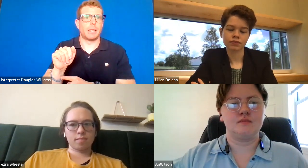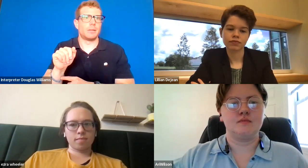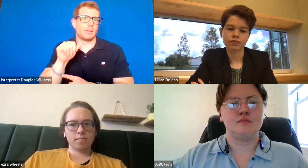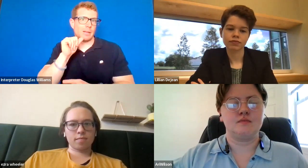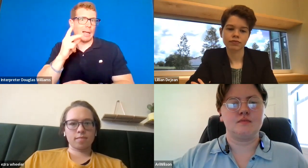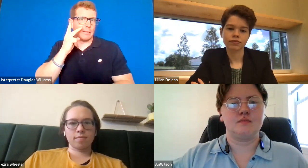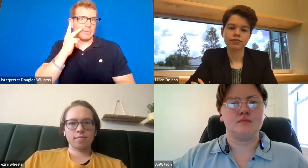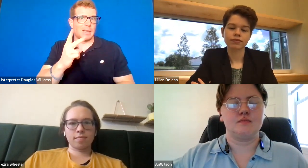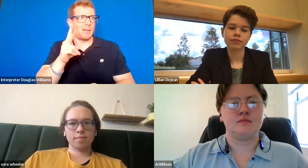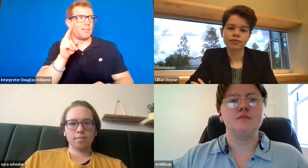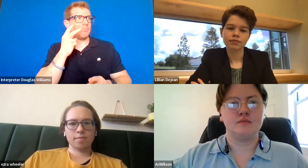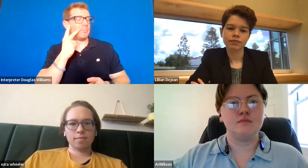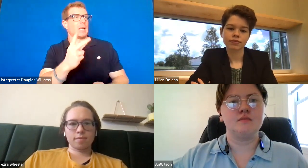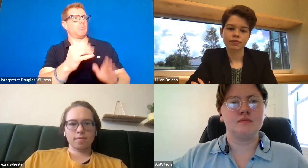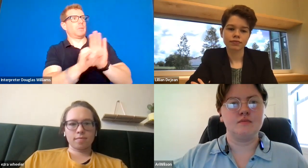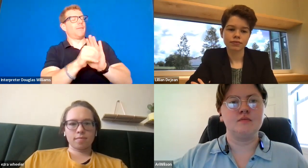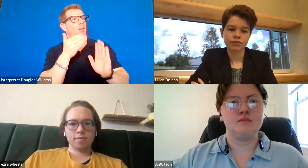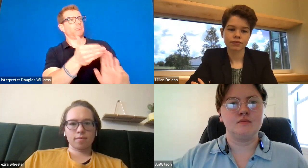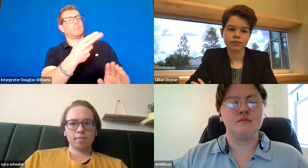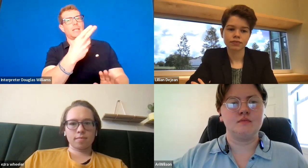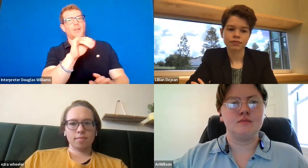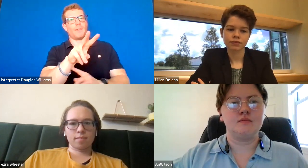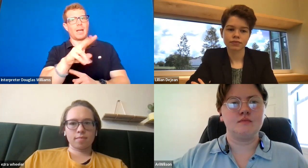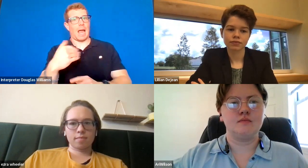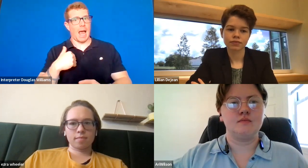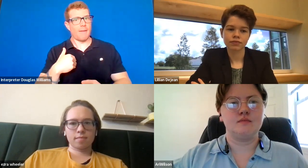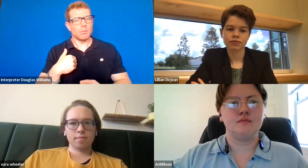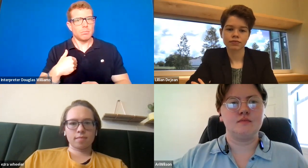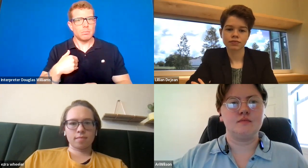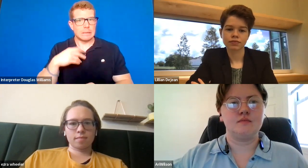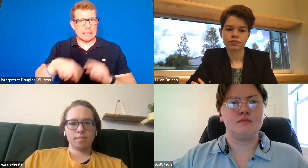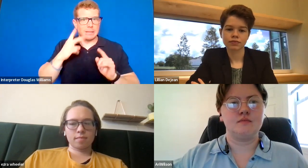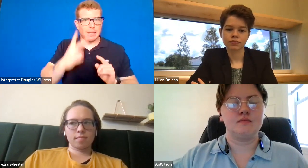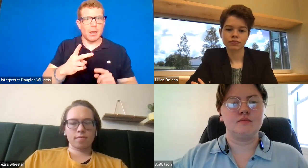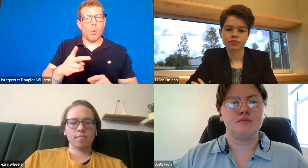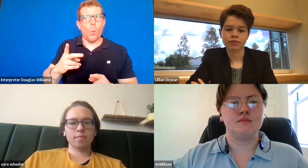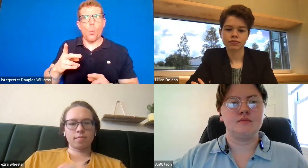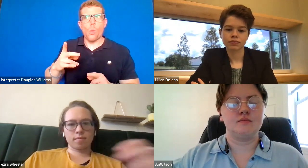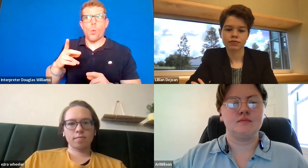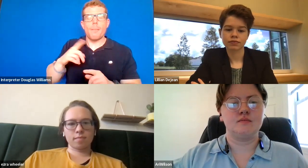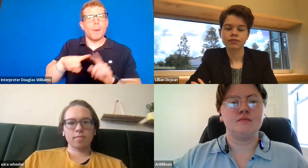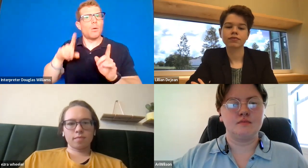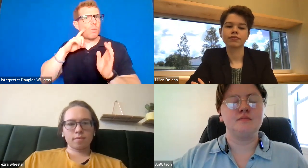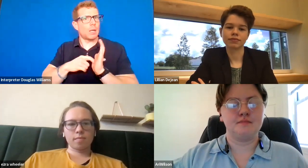it's considered a disability, and just how it is a disability, and accepting that because most times it's not accepted as that.